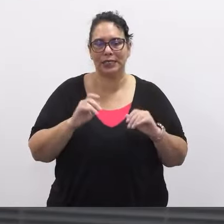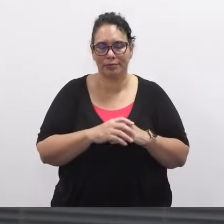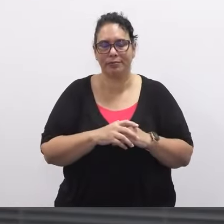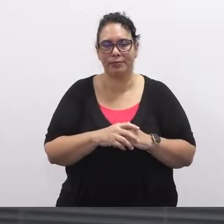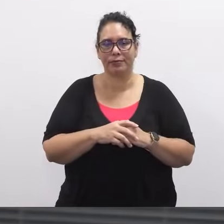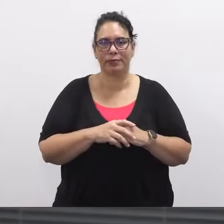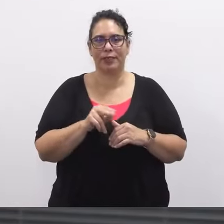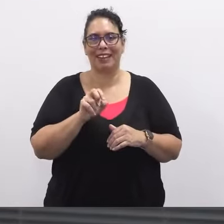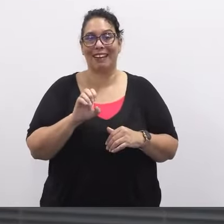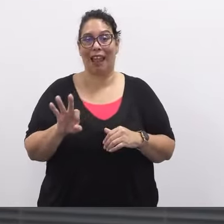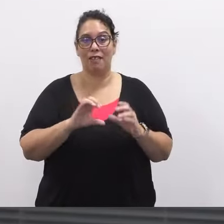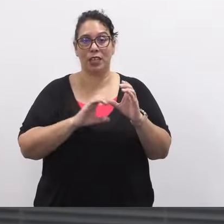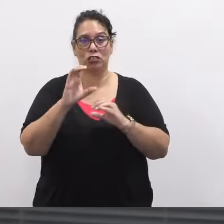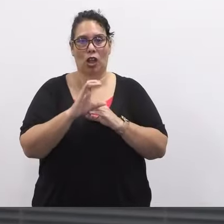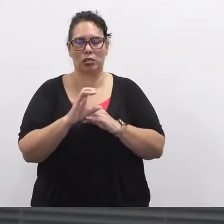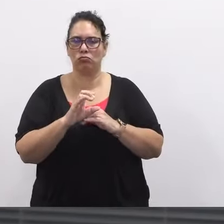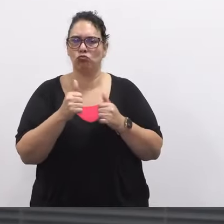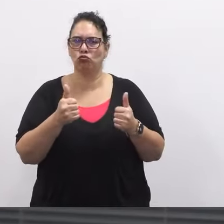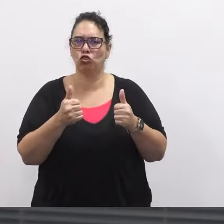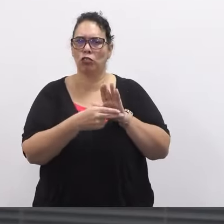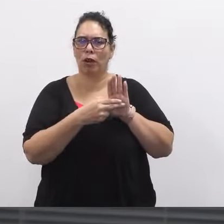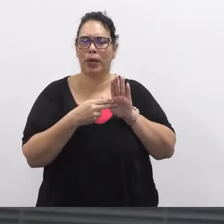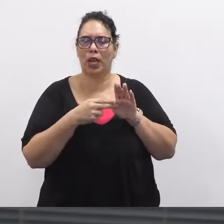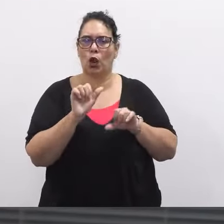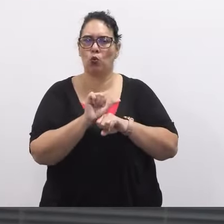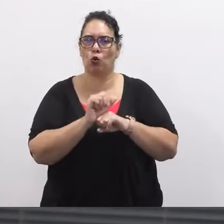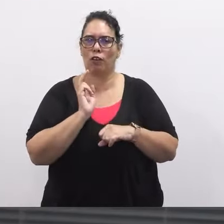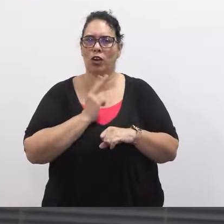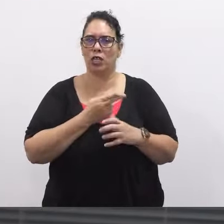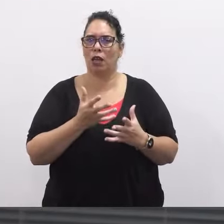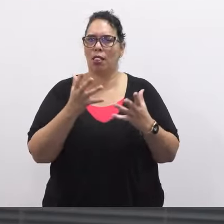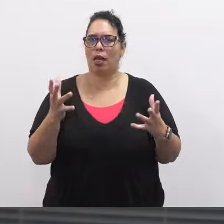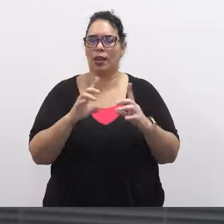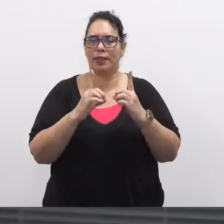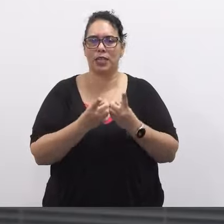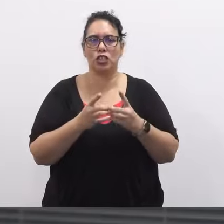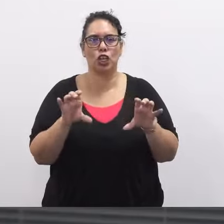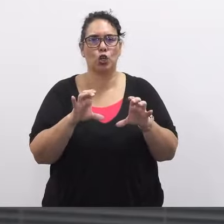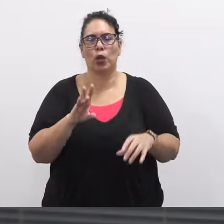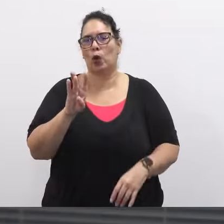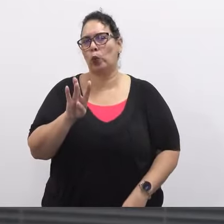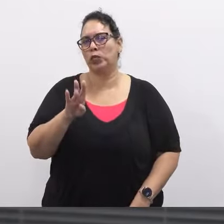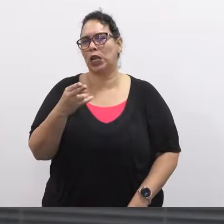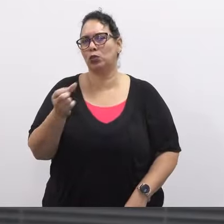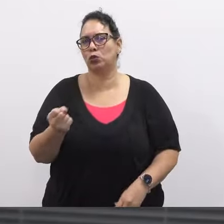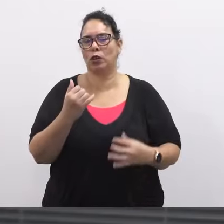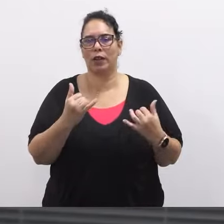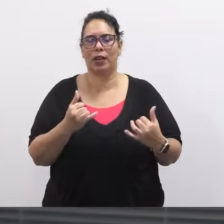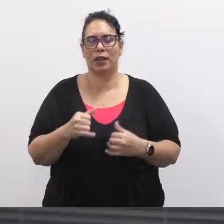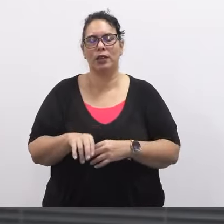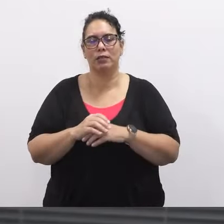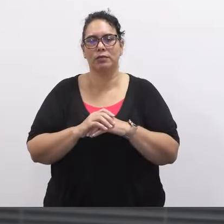Neff Construction is very reputable. They've done a lot of work for us in the district, and they're currently doing work over at Wilson High School on the HVAC project.